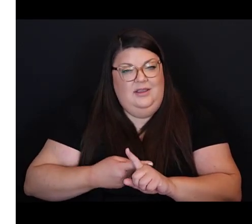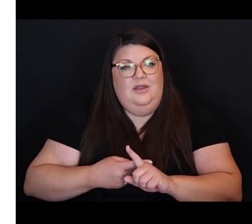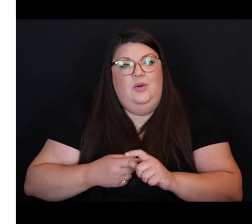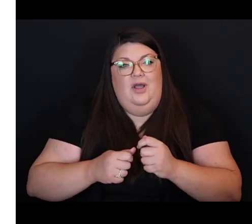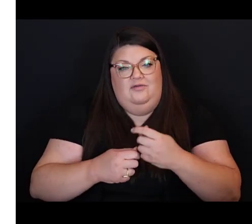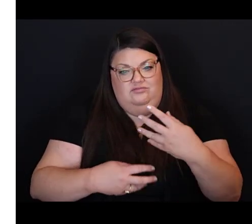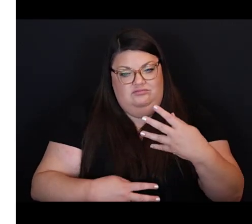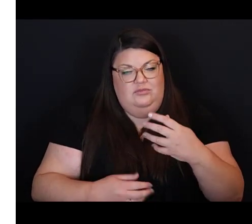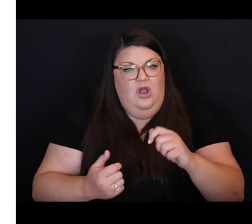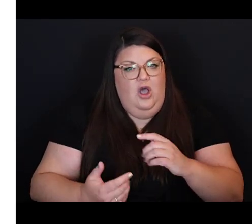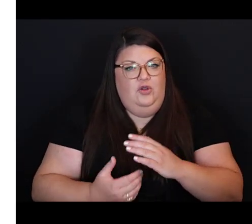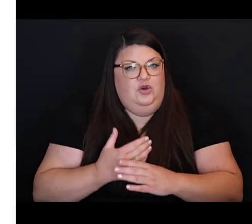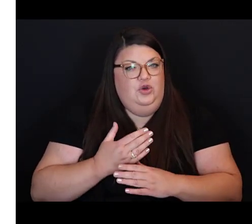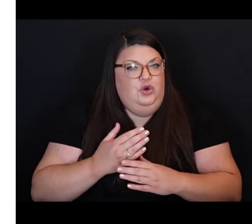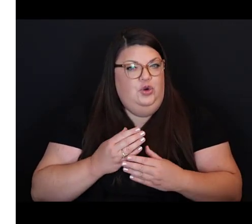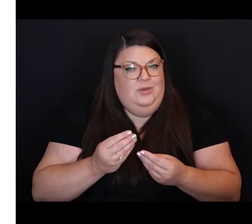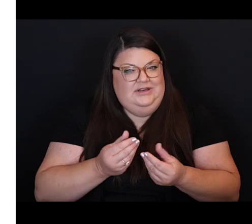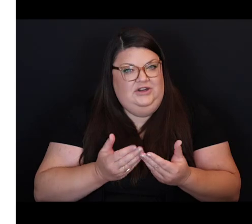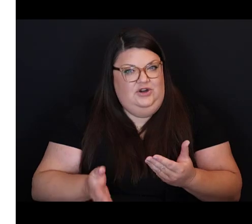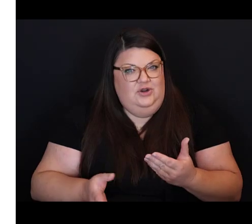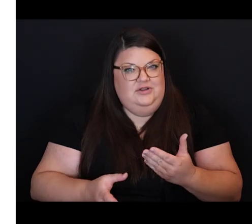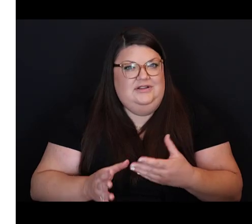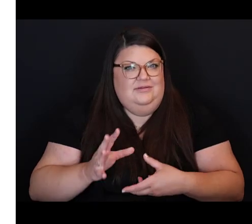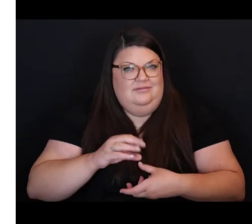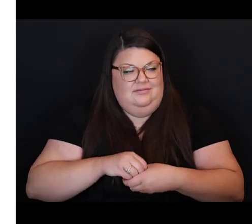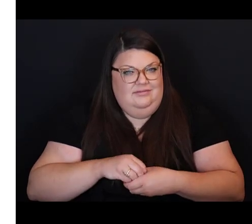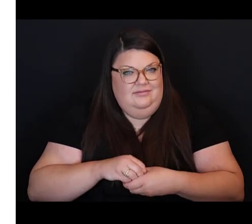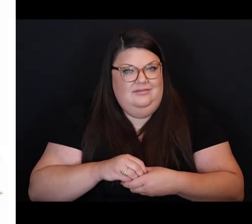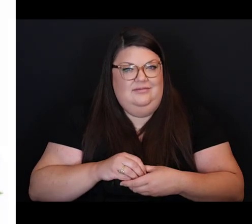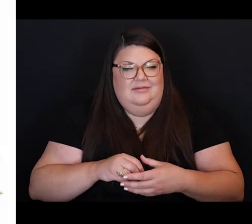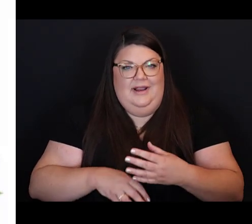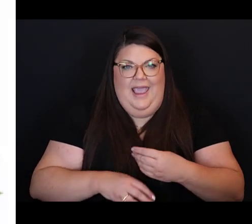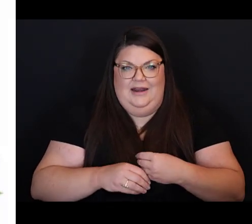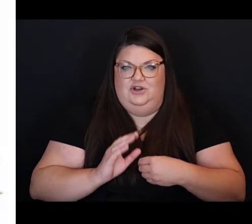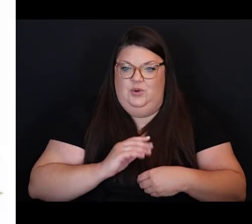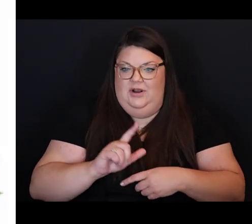of the new materials that have been added to the NCRTM Library. We have a wide variety of